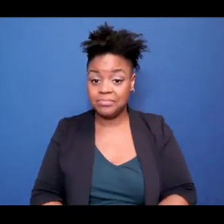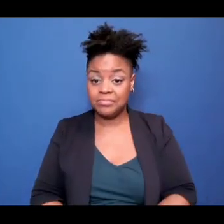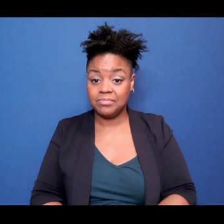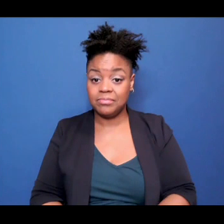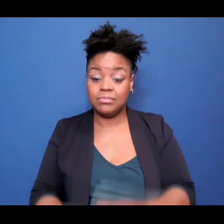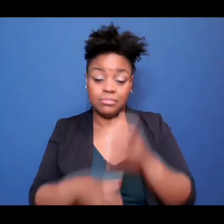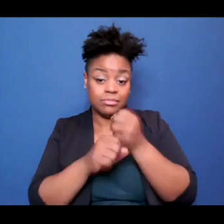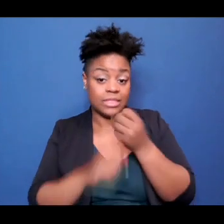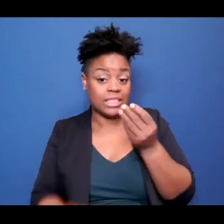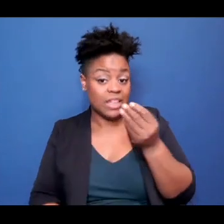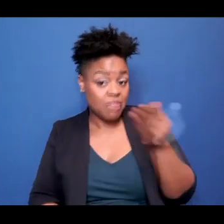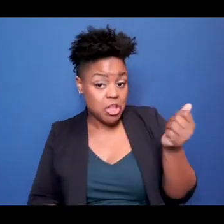QUESTIONS, AND I HAVE RECEIVED